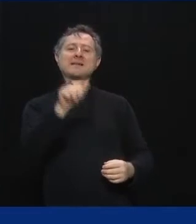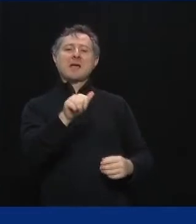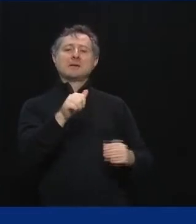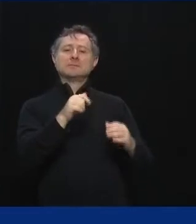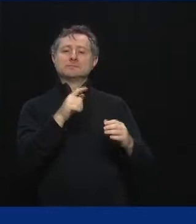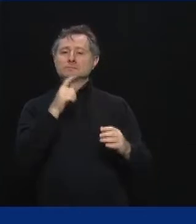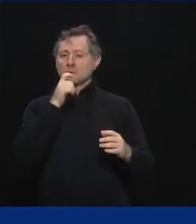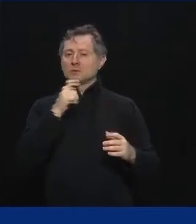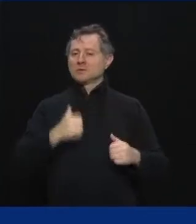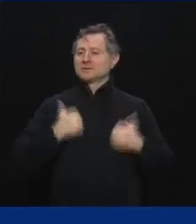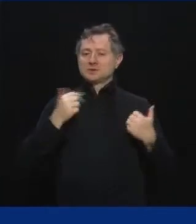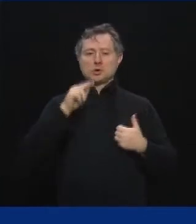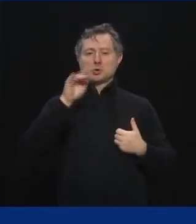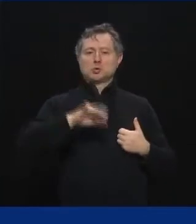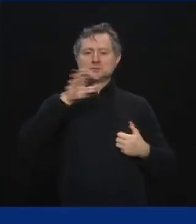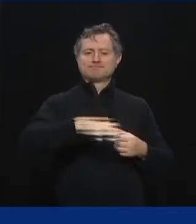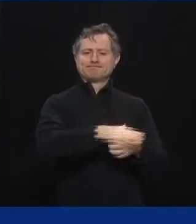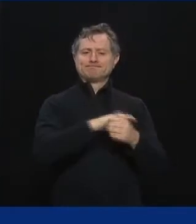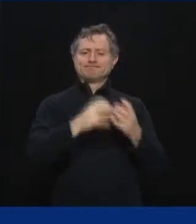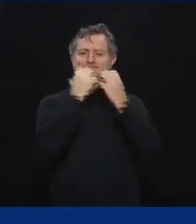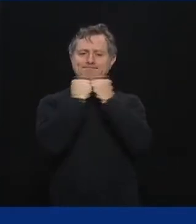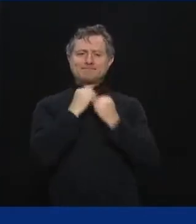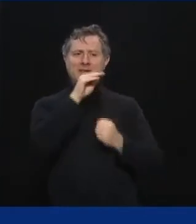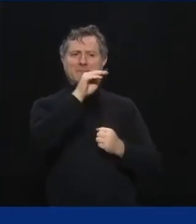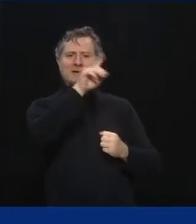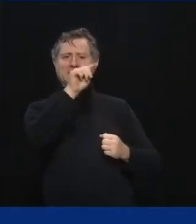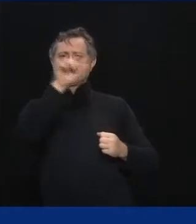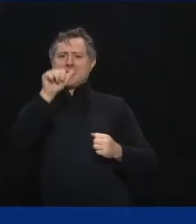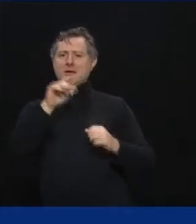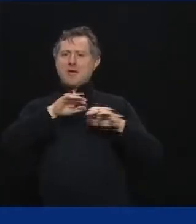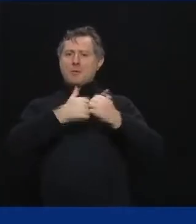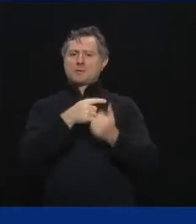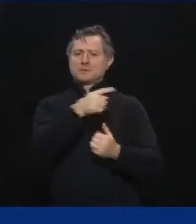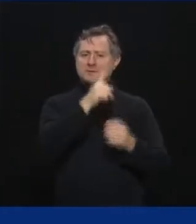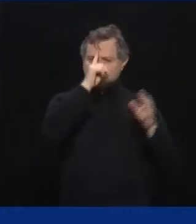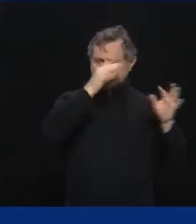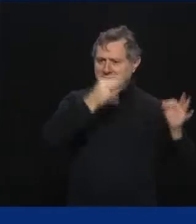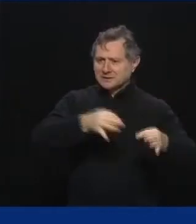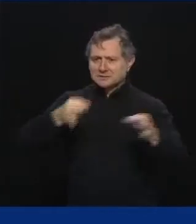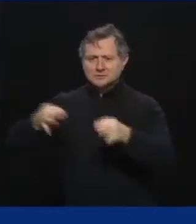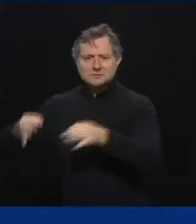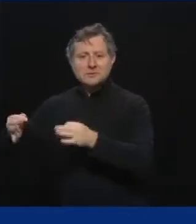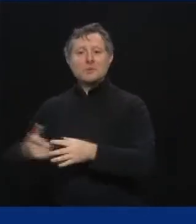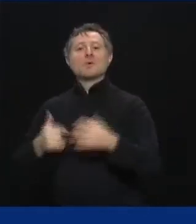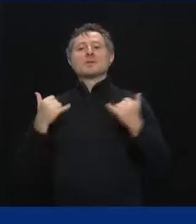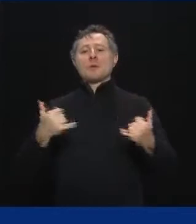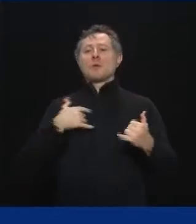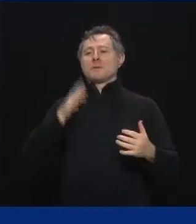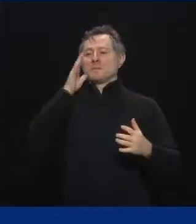CARROLL AND THAT IS RELATED TO THE MTA. EVERYBODY WHO LIVES IN THE NEW YORK CITY METROPOLITAN AREA